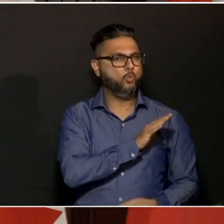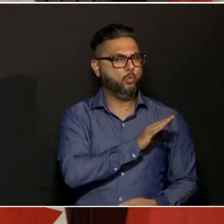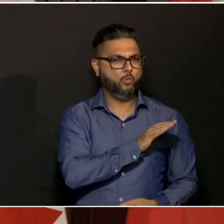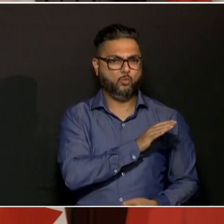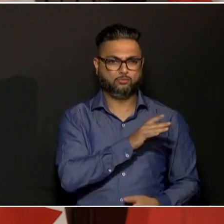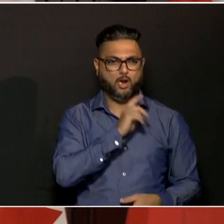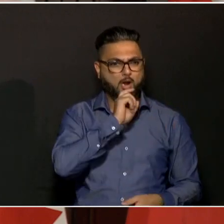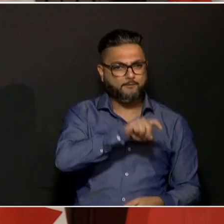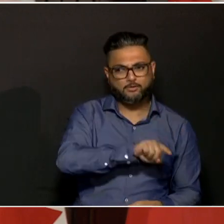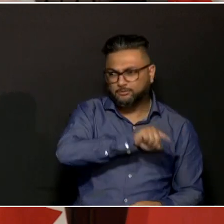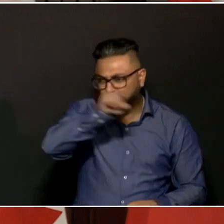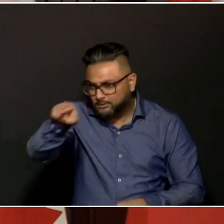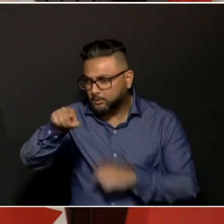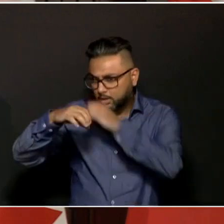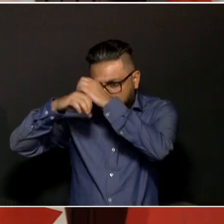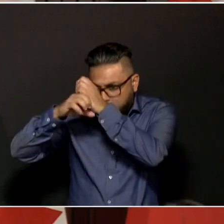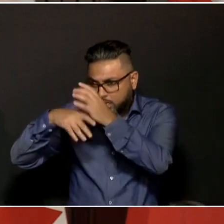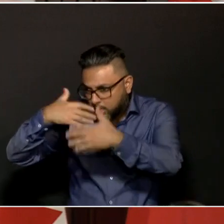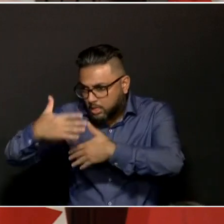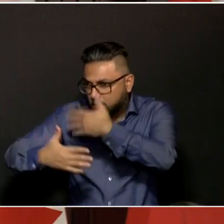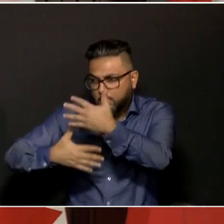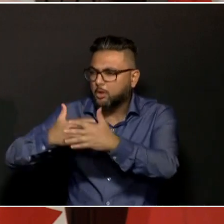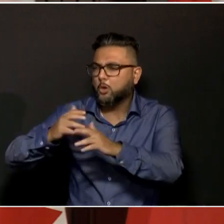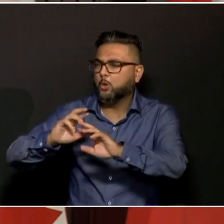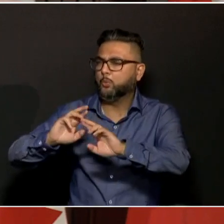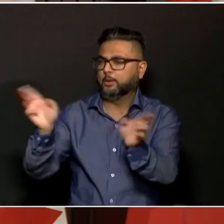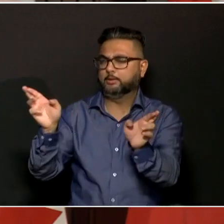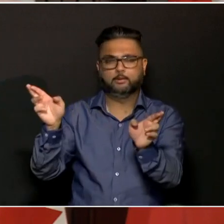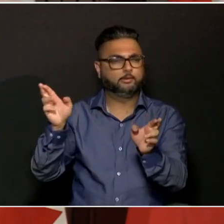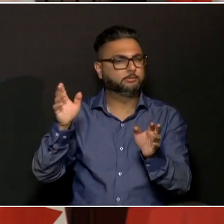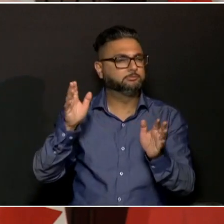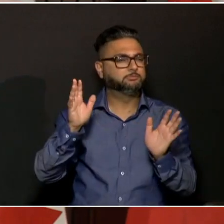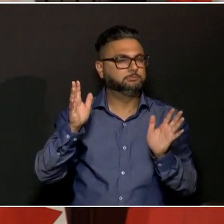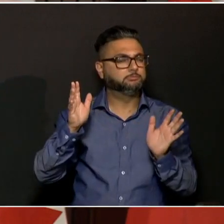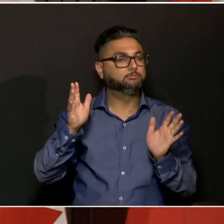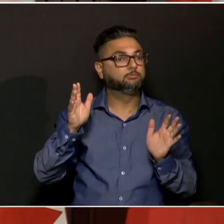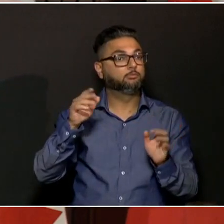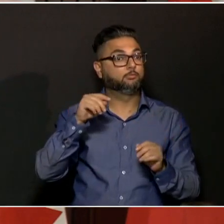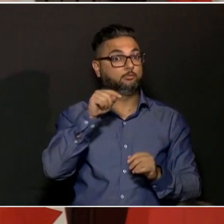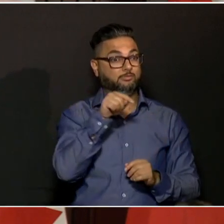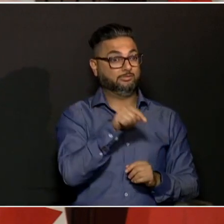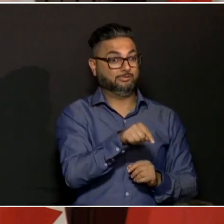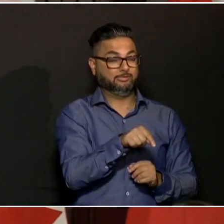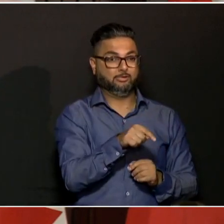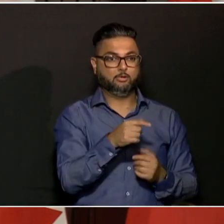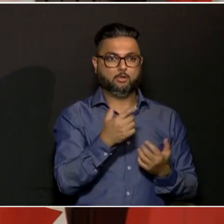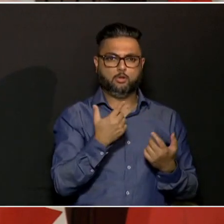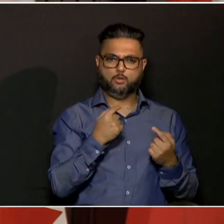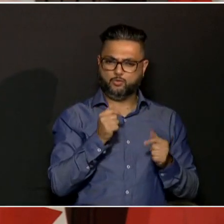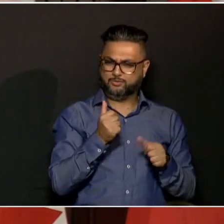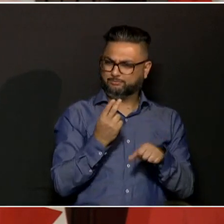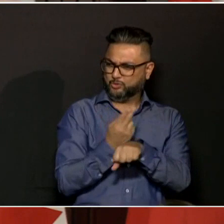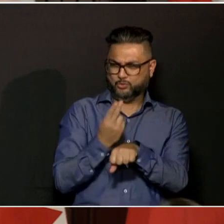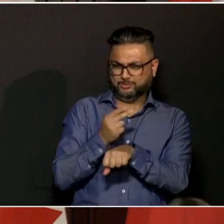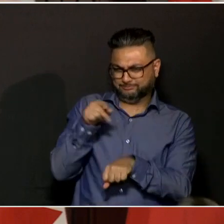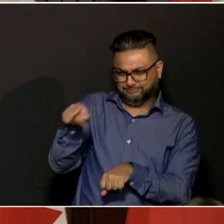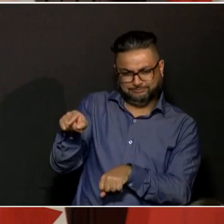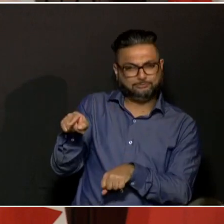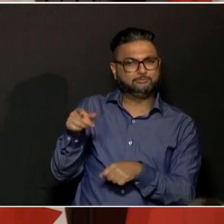we don't have to go into the labs because we are short on lab technicians and by all means we need your support